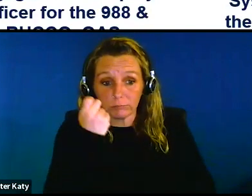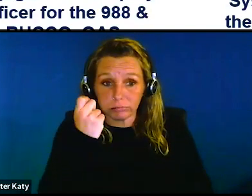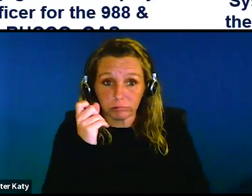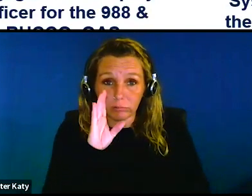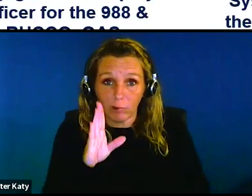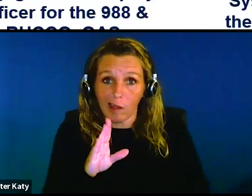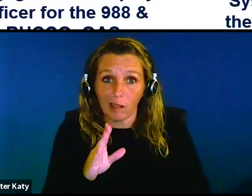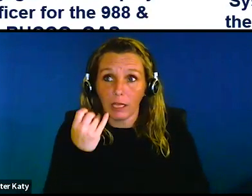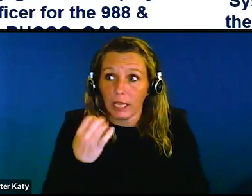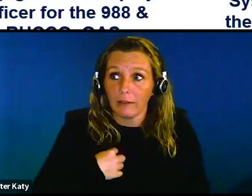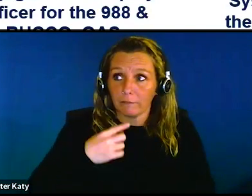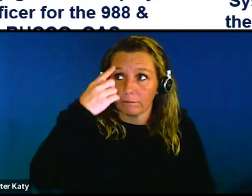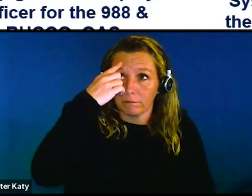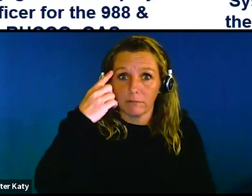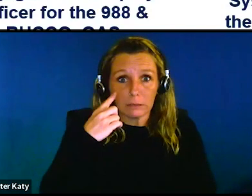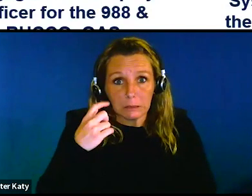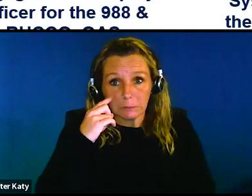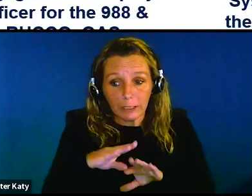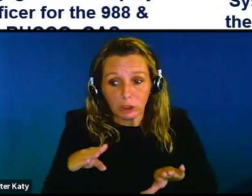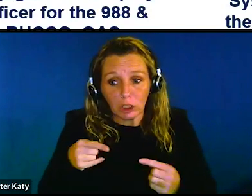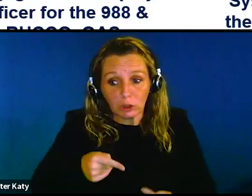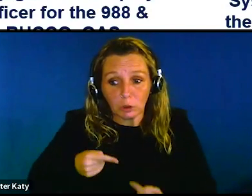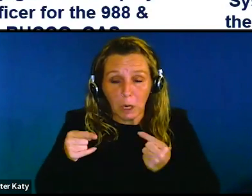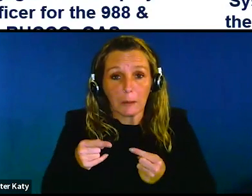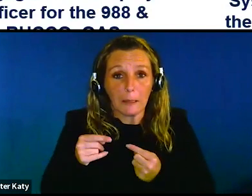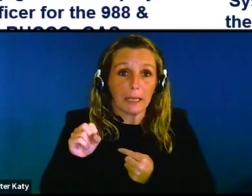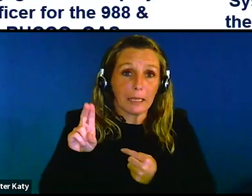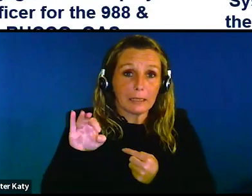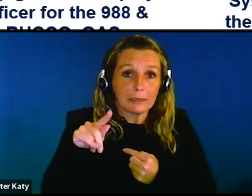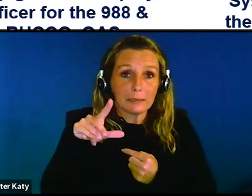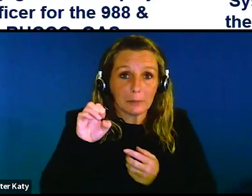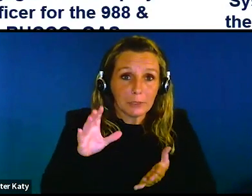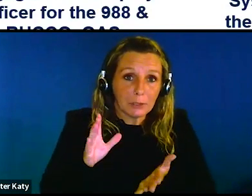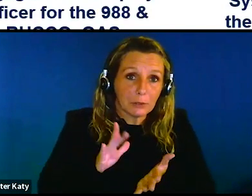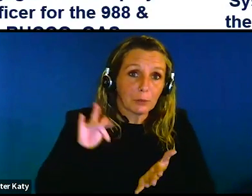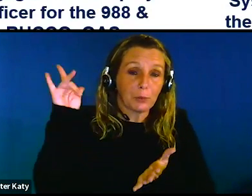struggling with substance use has overdosed? Can I trust nine, eight, eight?